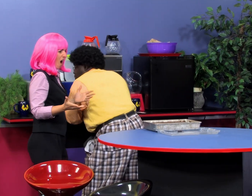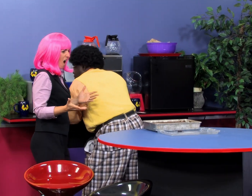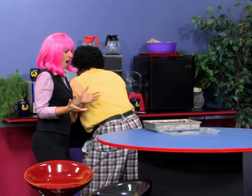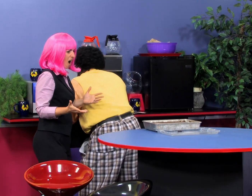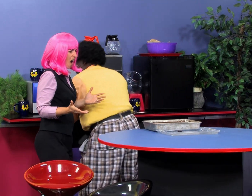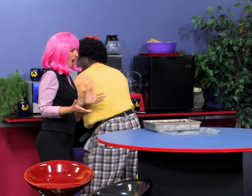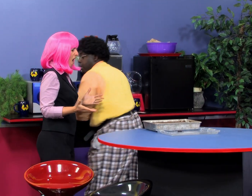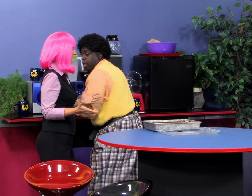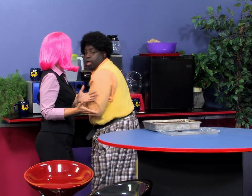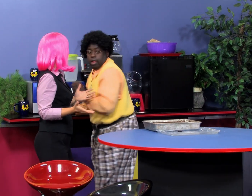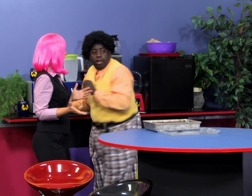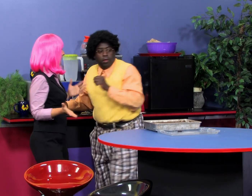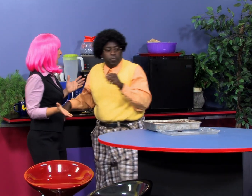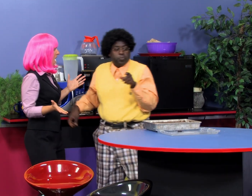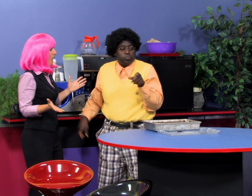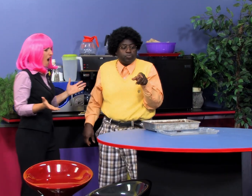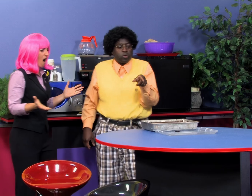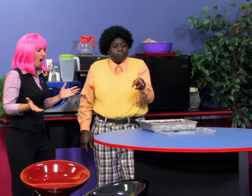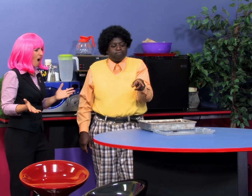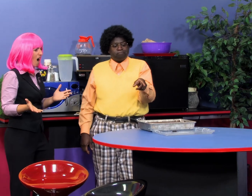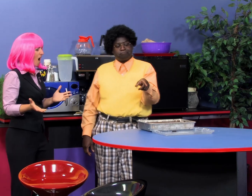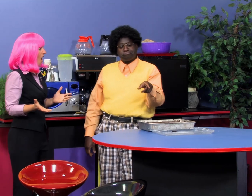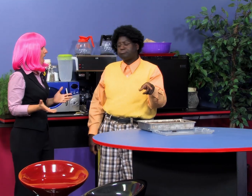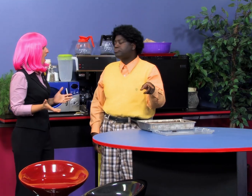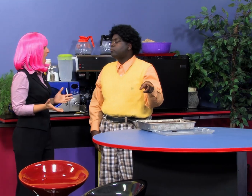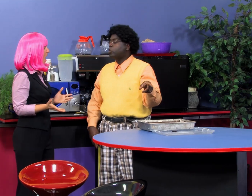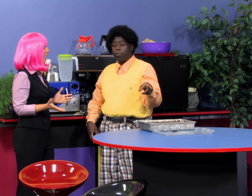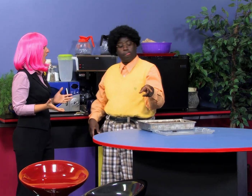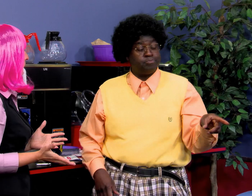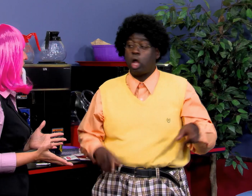[MICROWAVE COOKING]